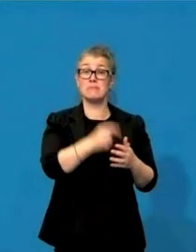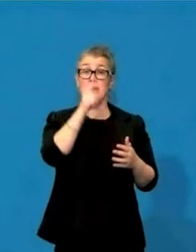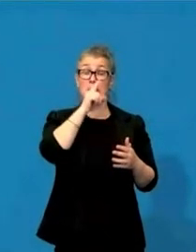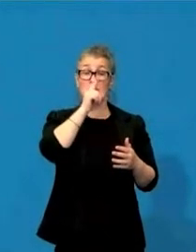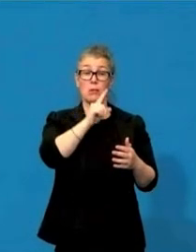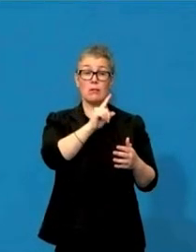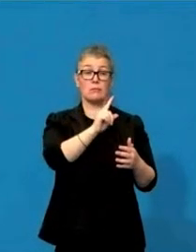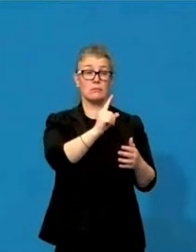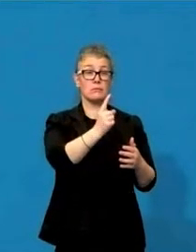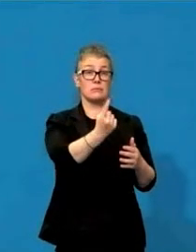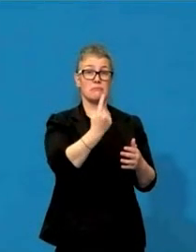they don't understand their plan.